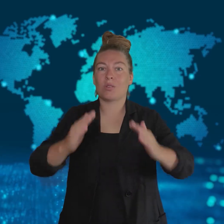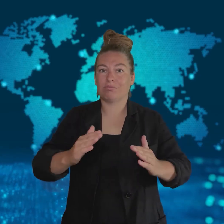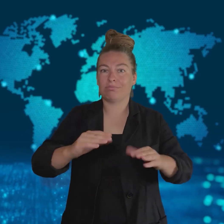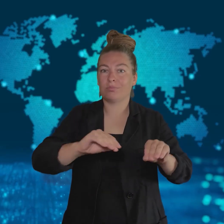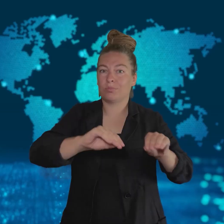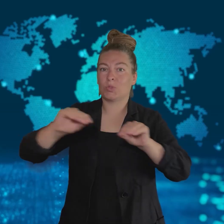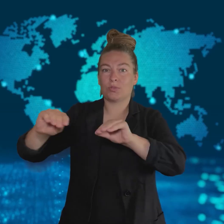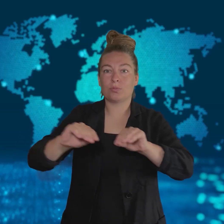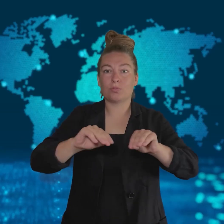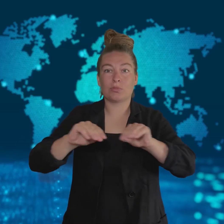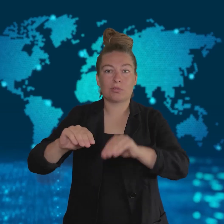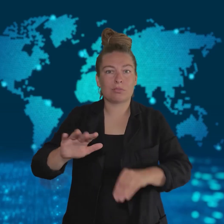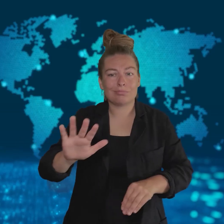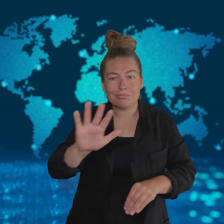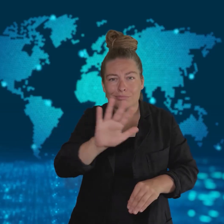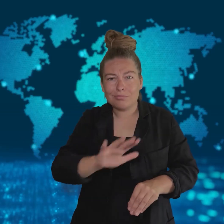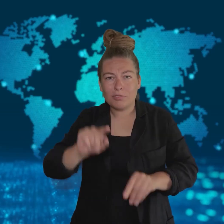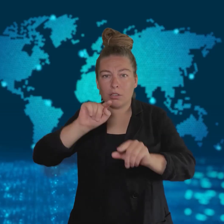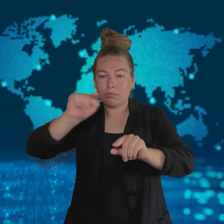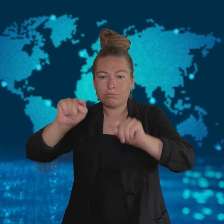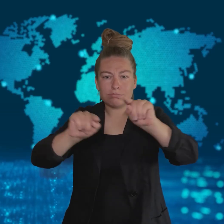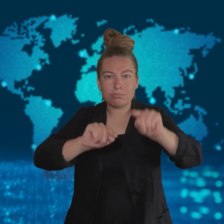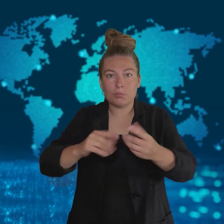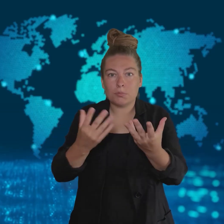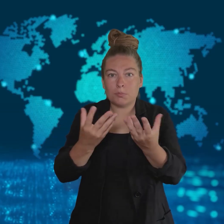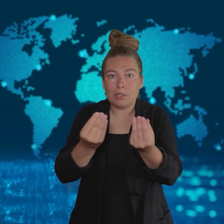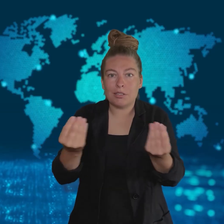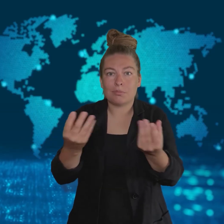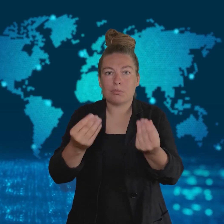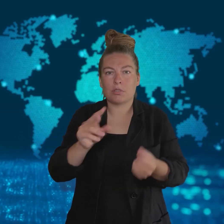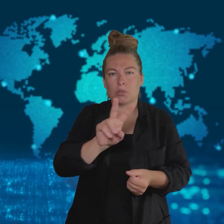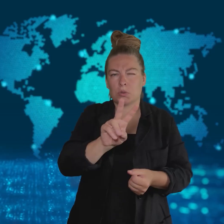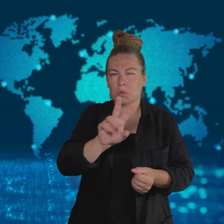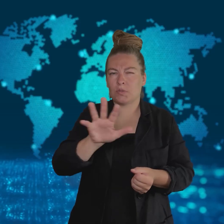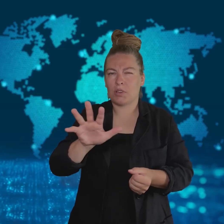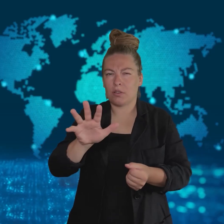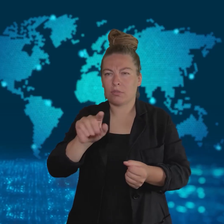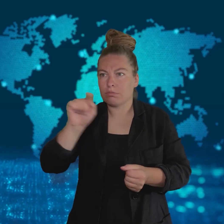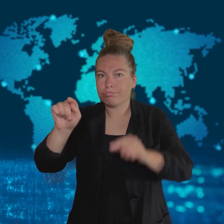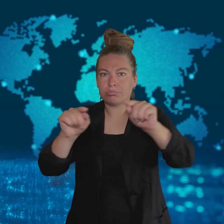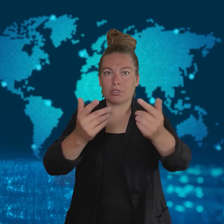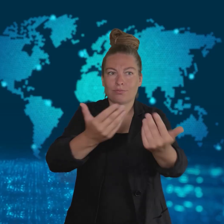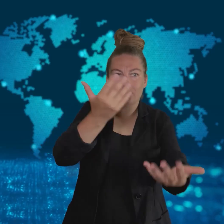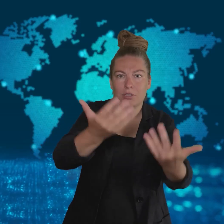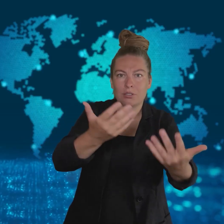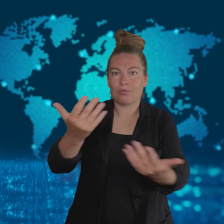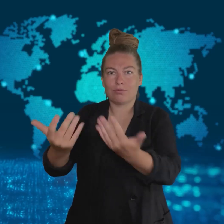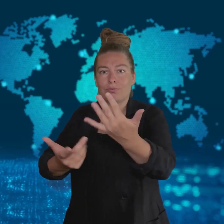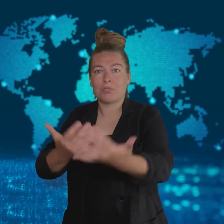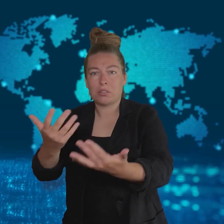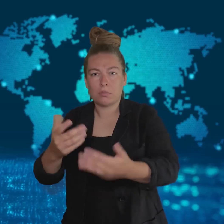11 of them are out of control.